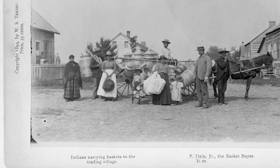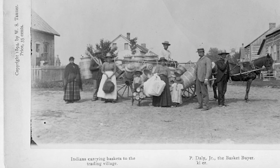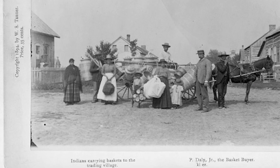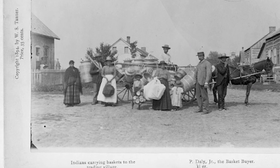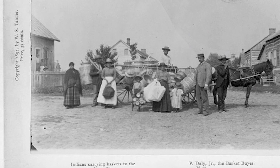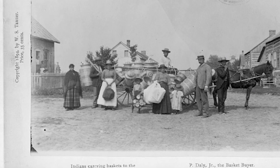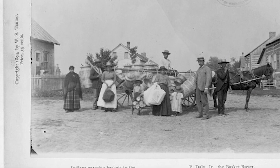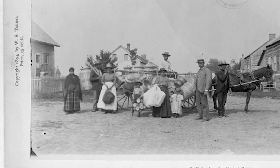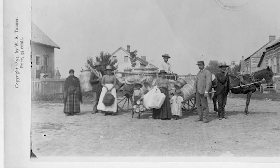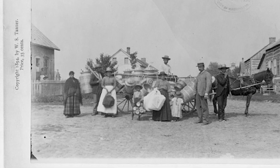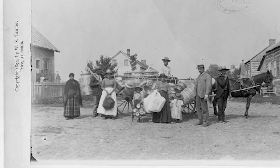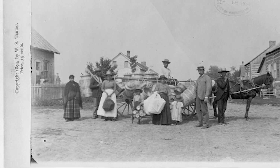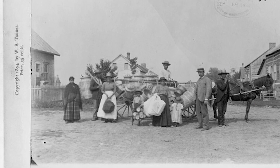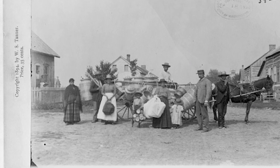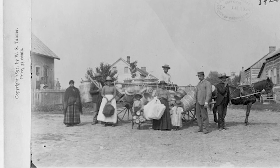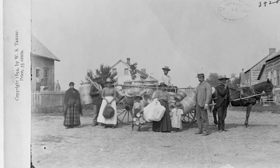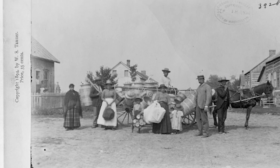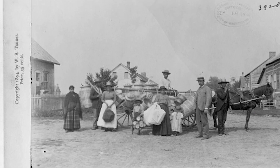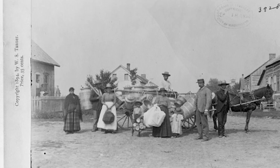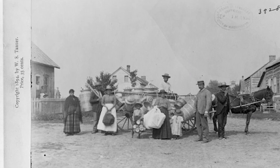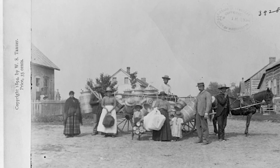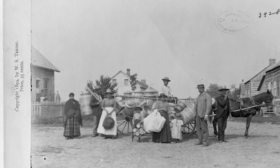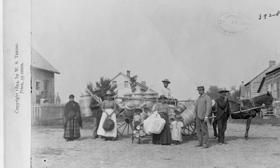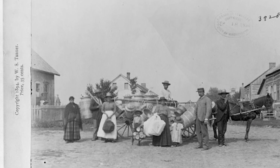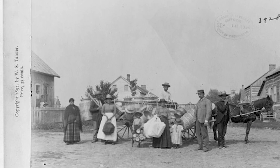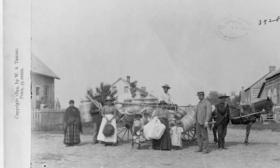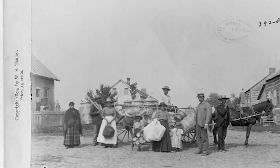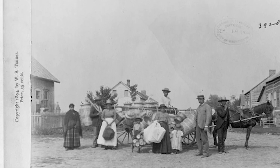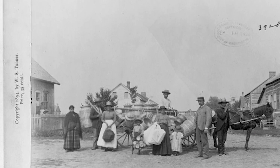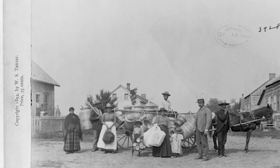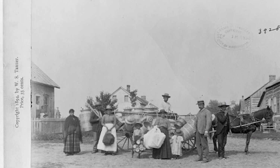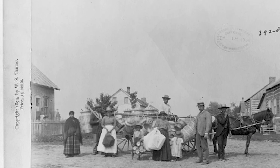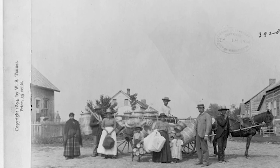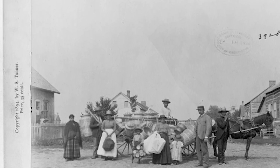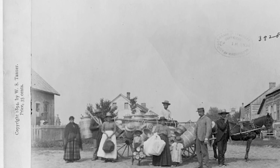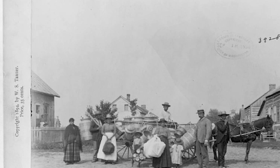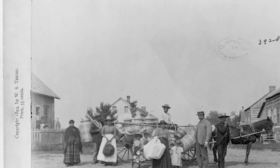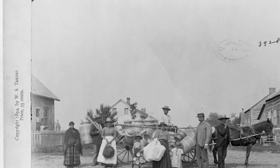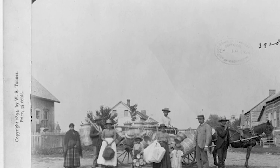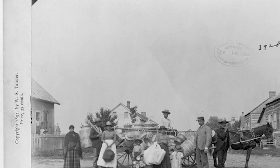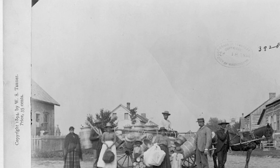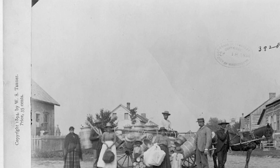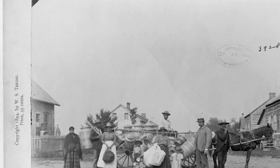known as American Indian Sign Language and so that allowed them to communicate with each other